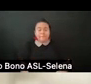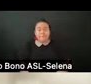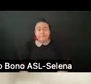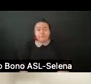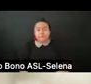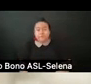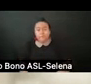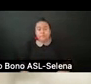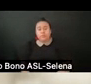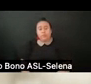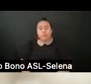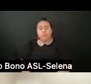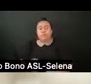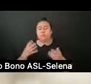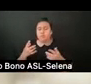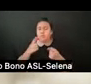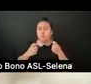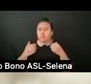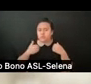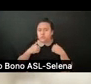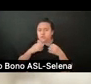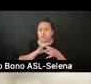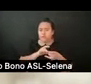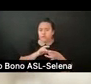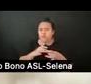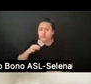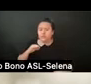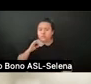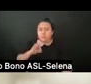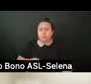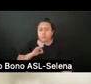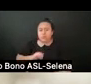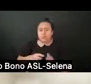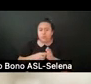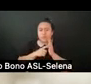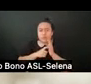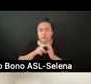And then, a lot of questions we get are around the credit requirement that Keisha mentioned. I will try to make this clear.